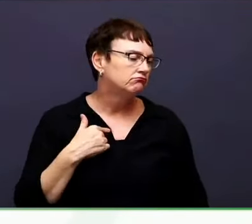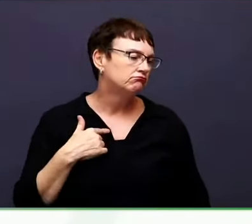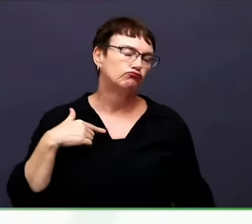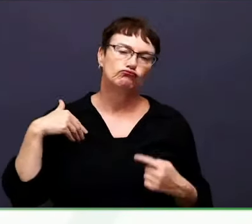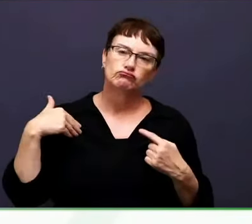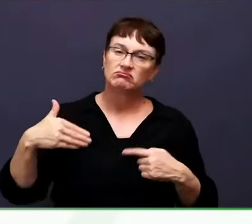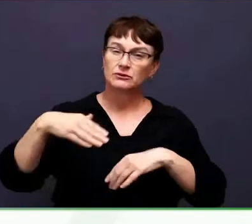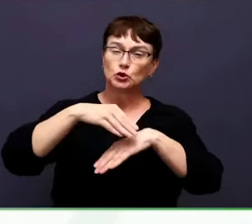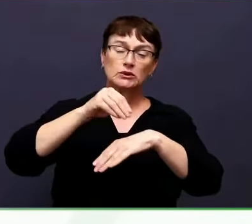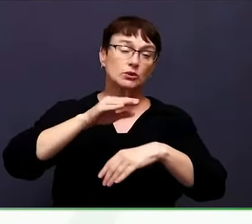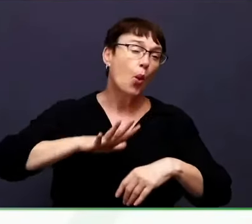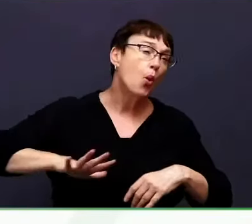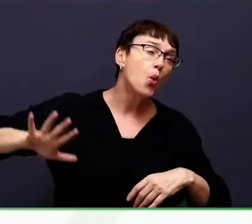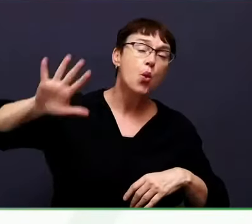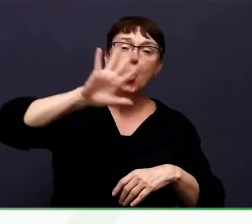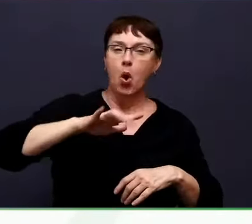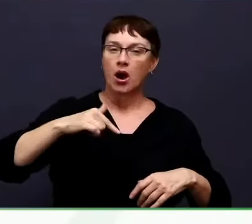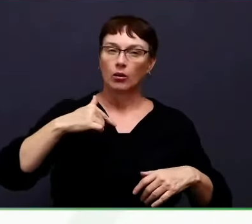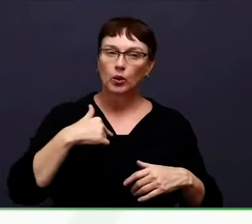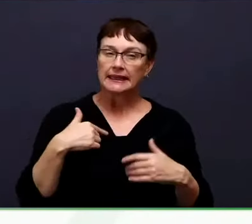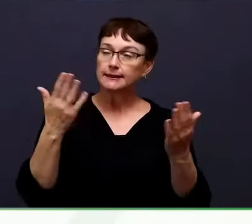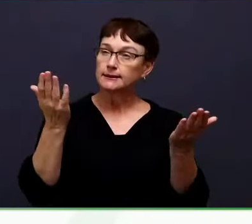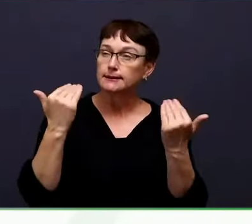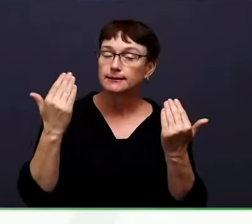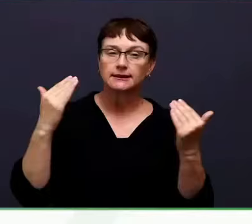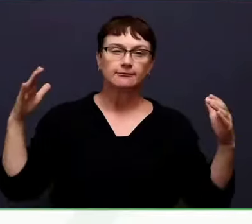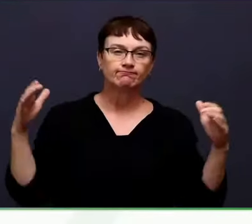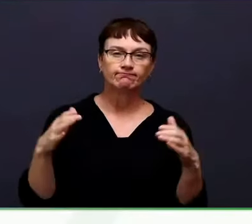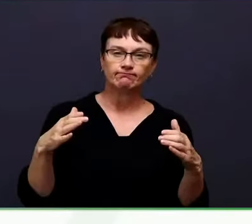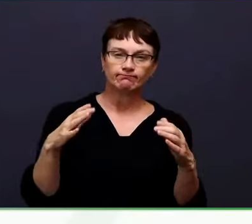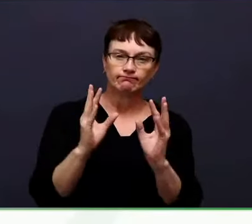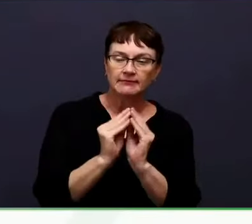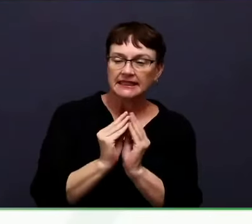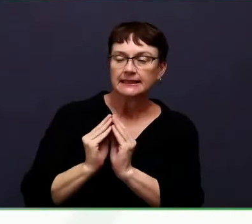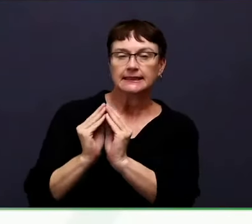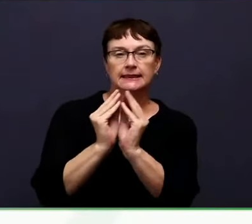The participants of my choice my election runs the show, and asks